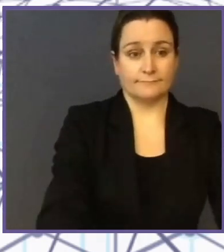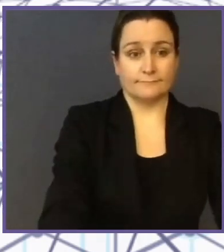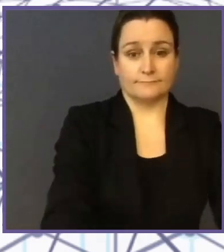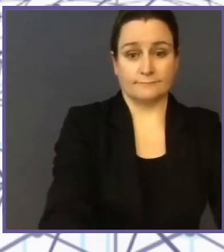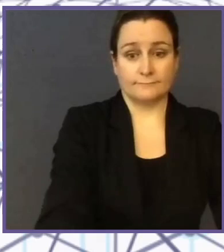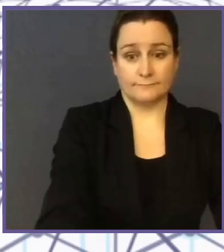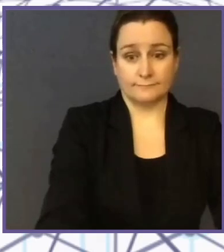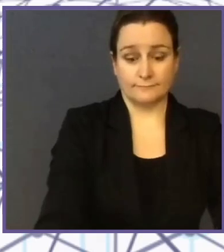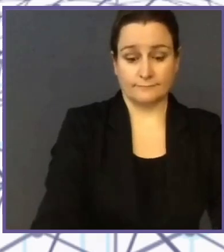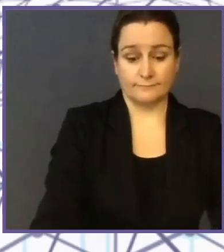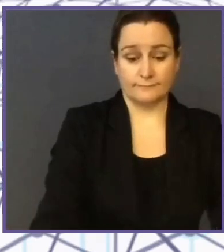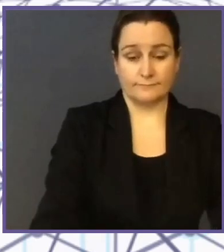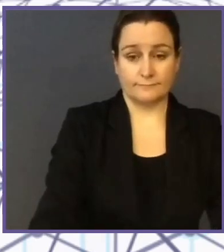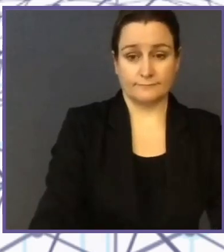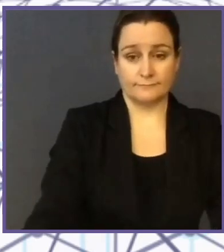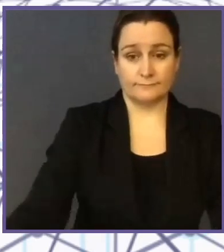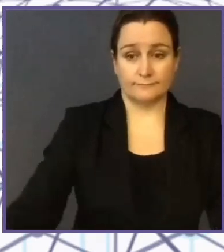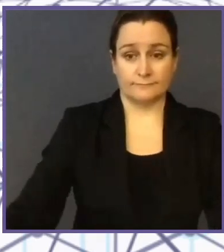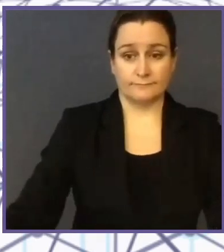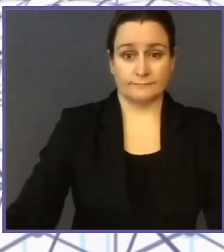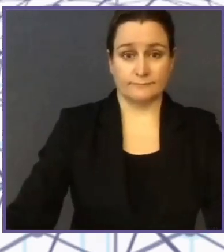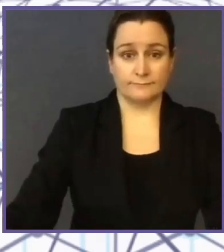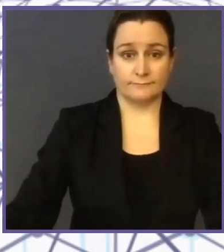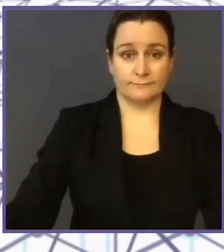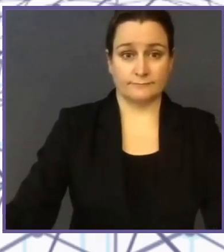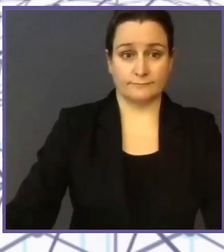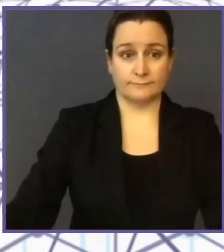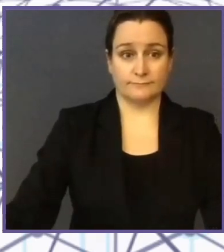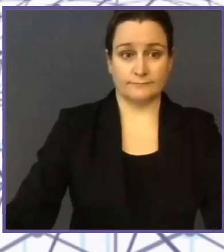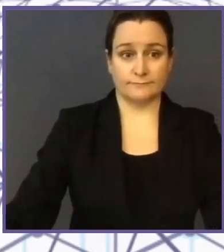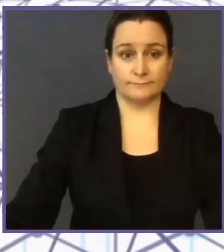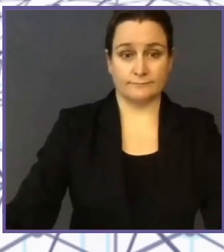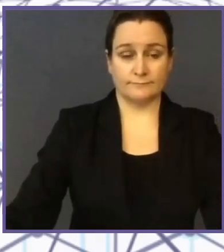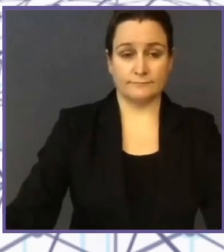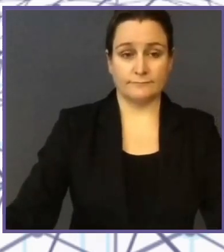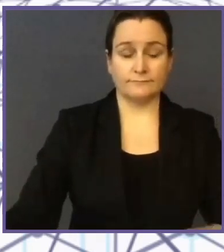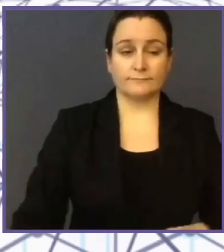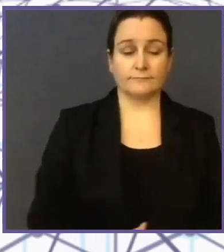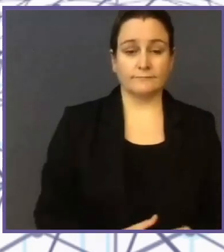So we know that it is always difficult to sustain long way by increasing independence.